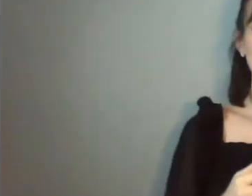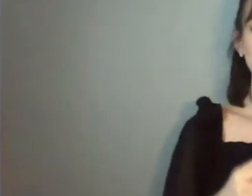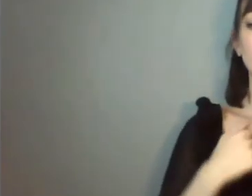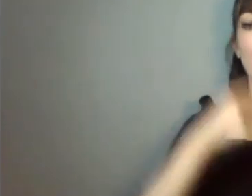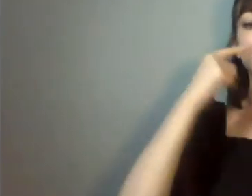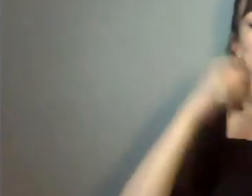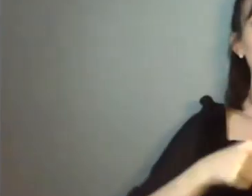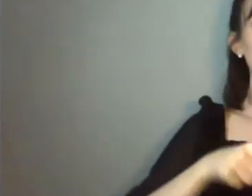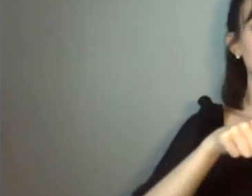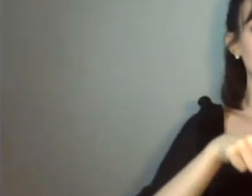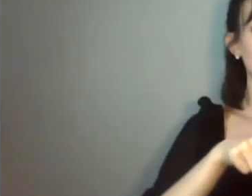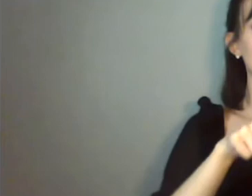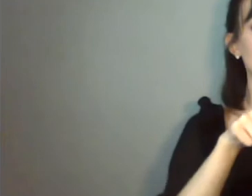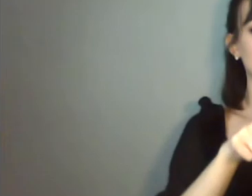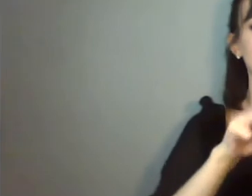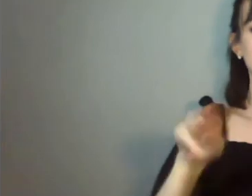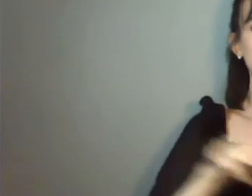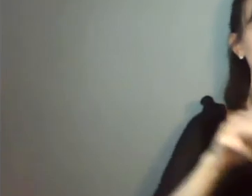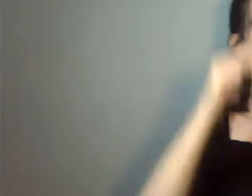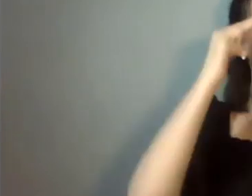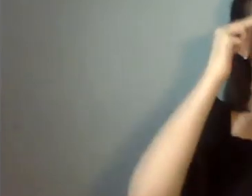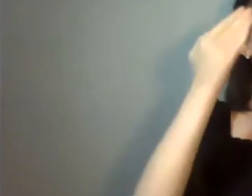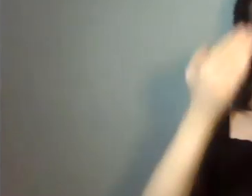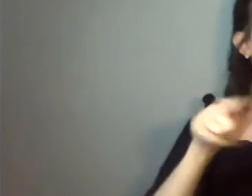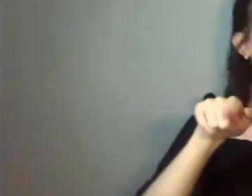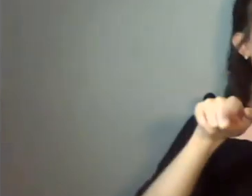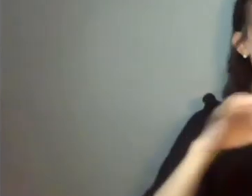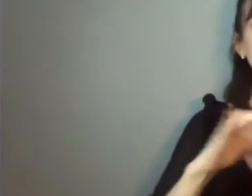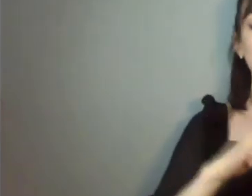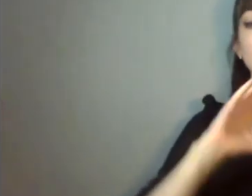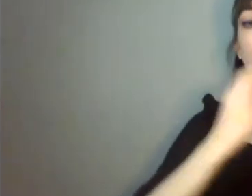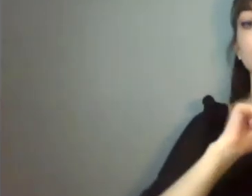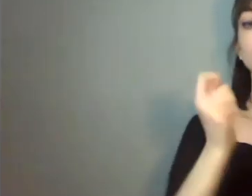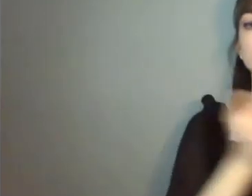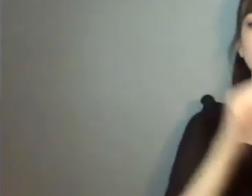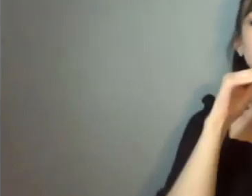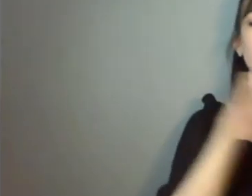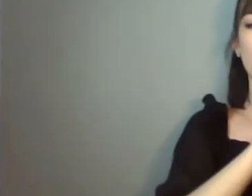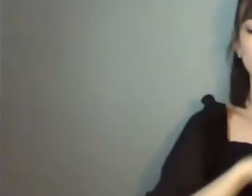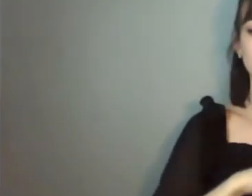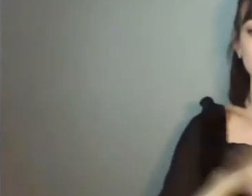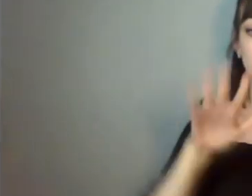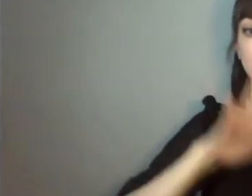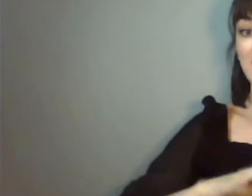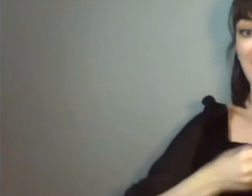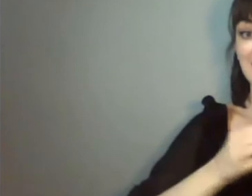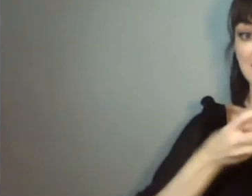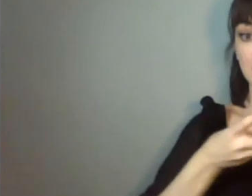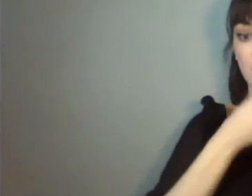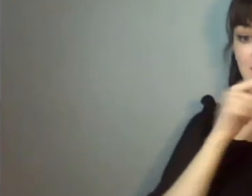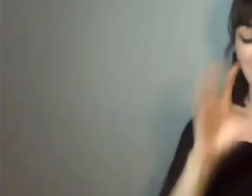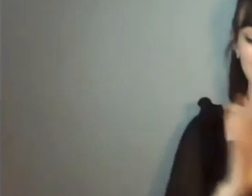growing and that cultural shift is imperative. And finally, linked to that is an inter agency